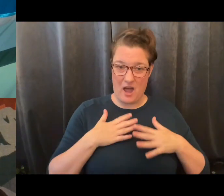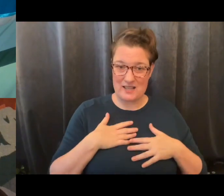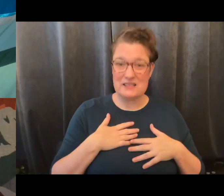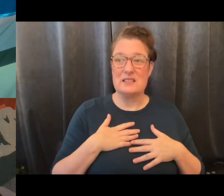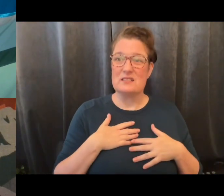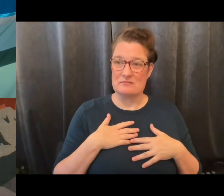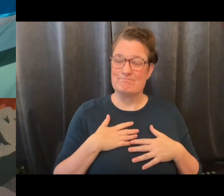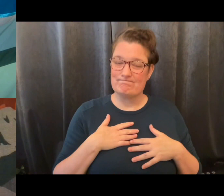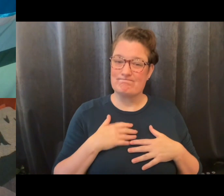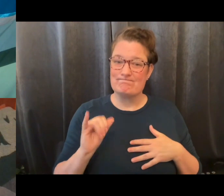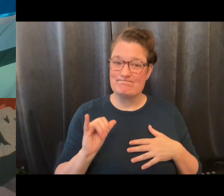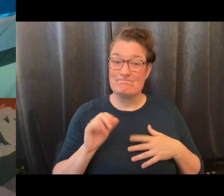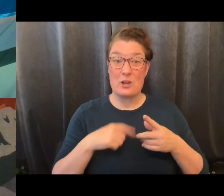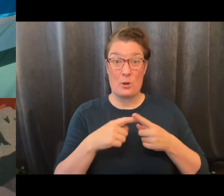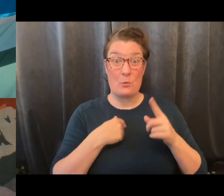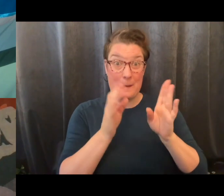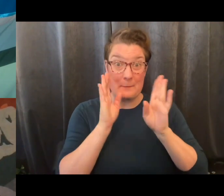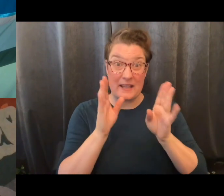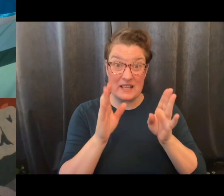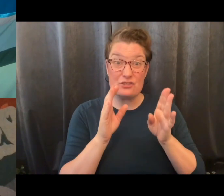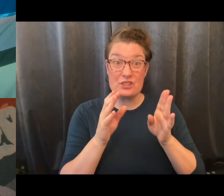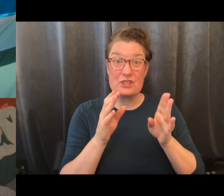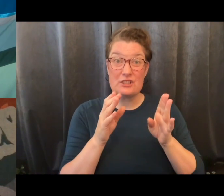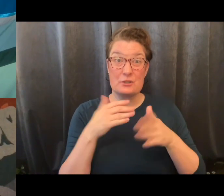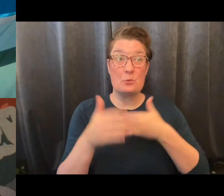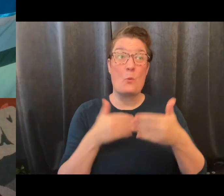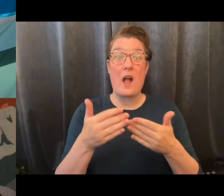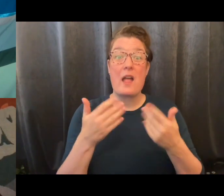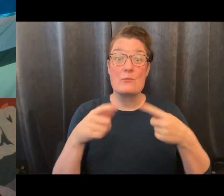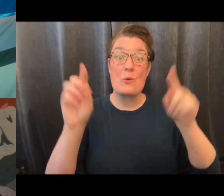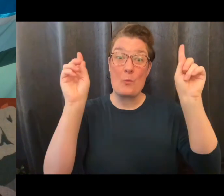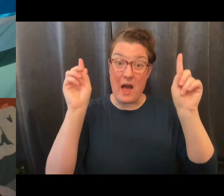attention to what's gone well, or what the blessings are, something in